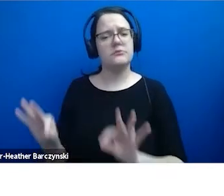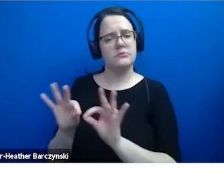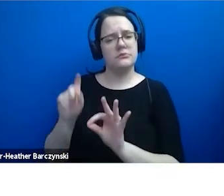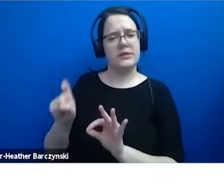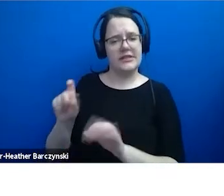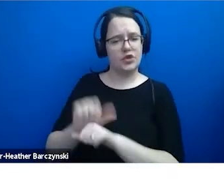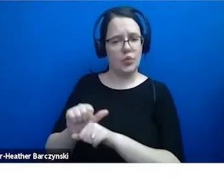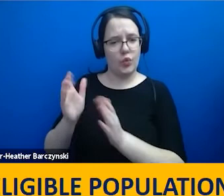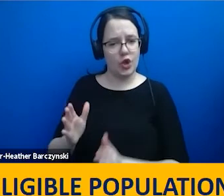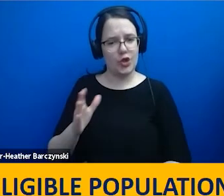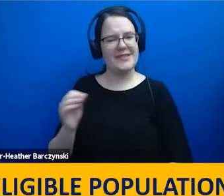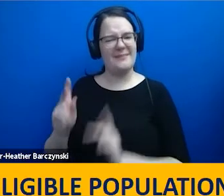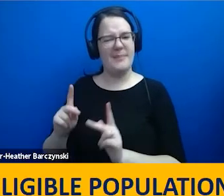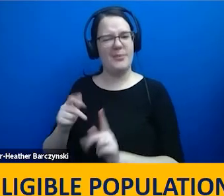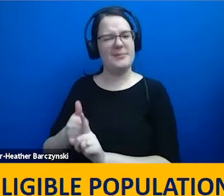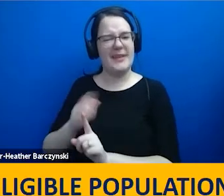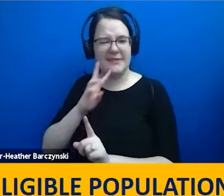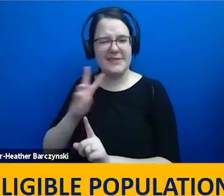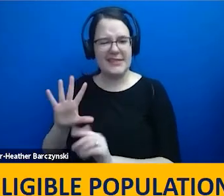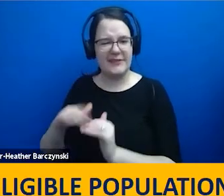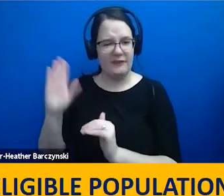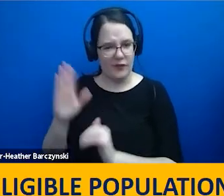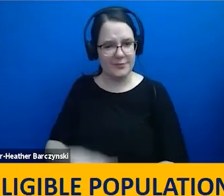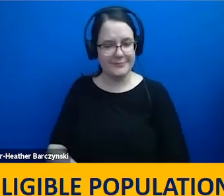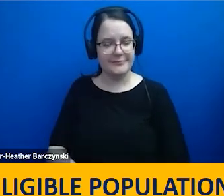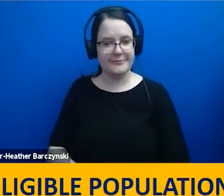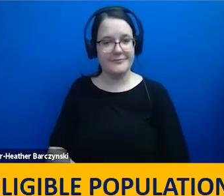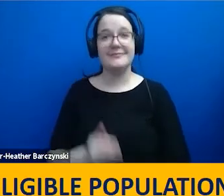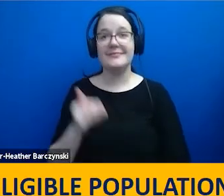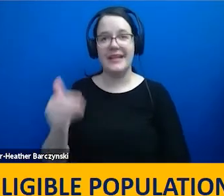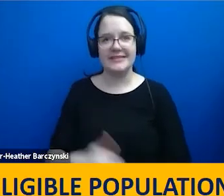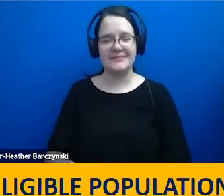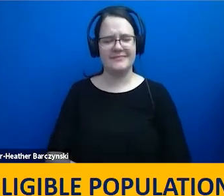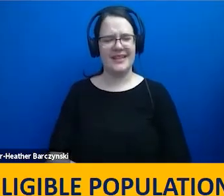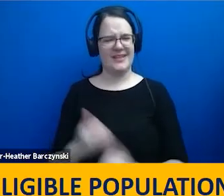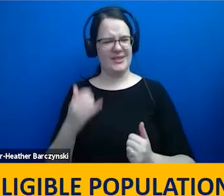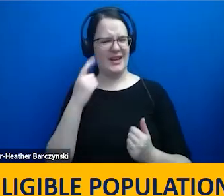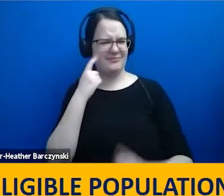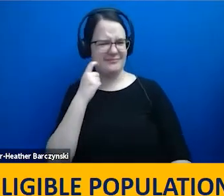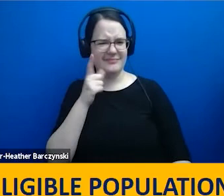[ __ ] it up the next slide so when thinking about how to actually do these groups of people new york